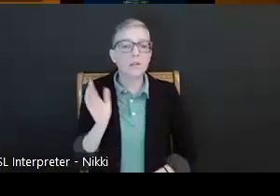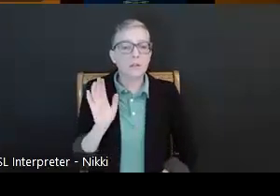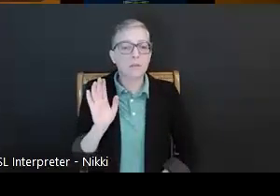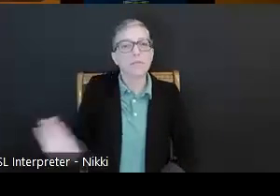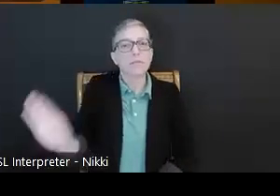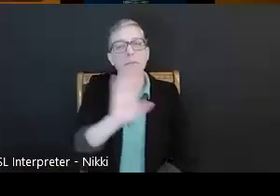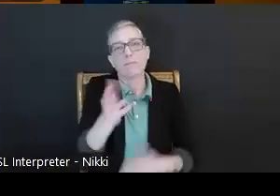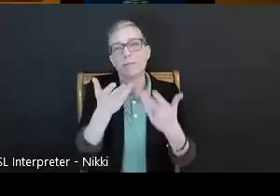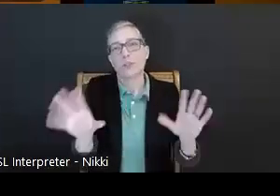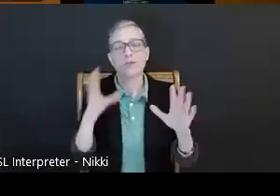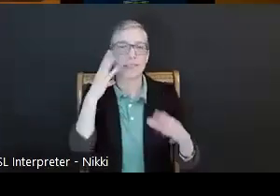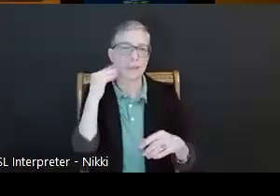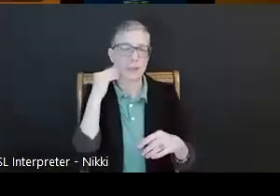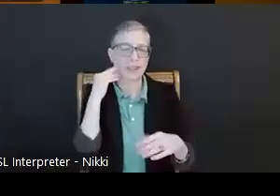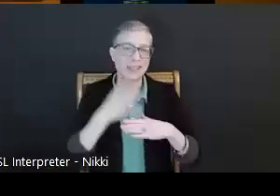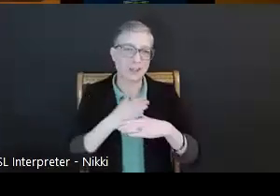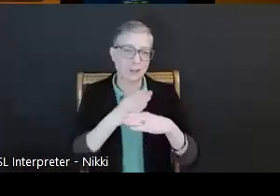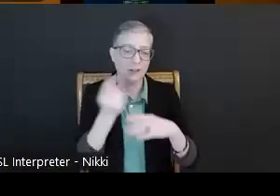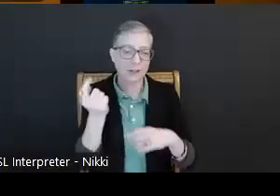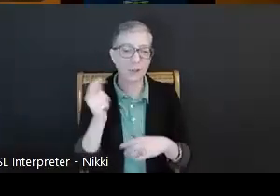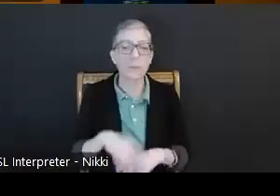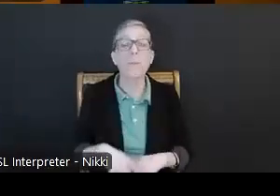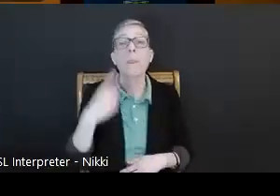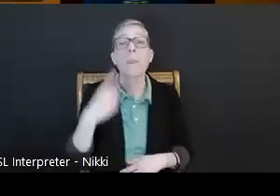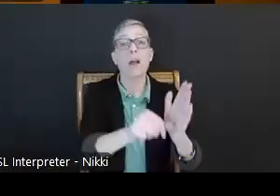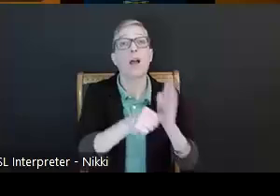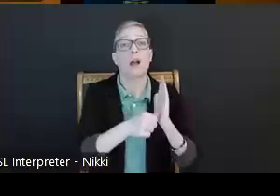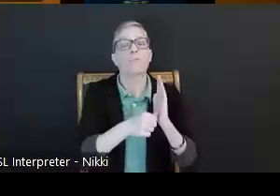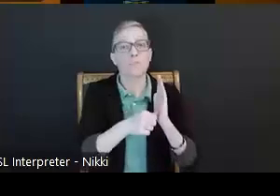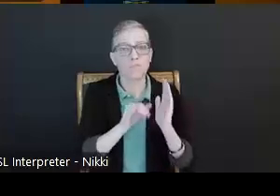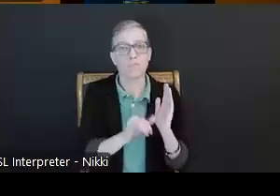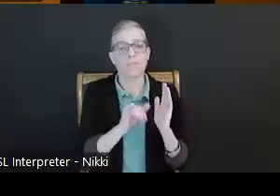then one one that stood out to me a bit too just in the realm of you know mental health and how